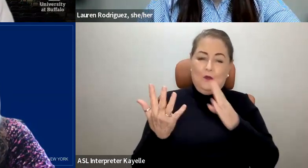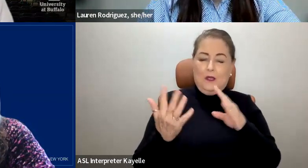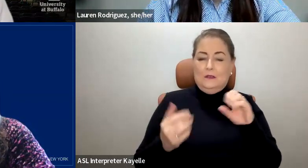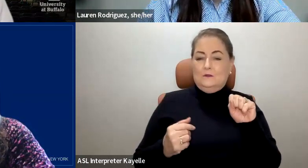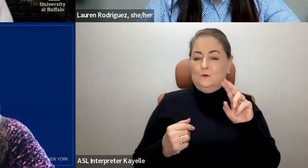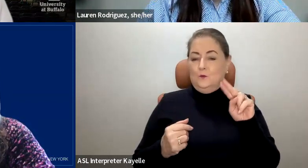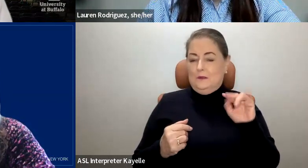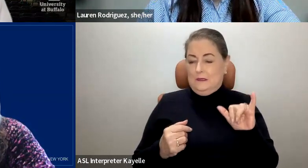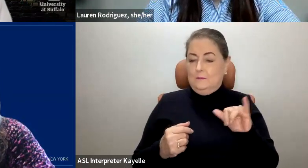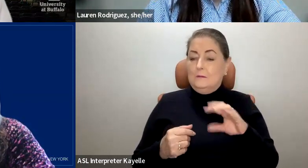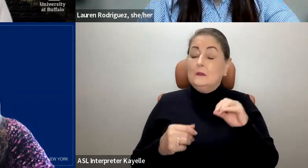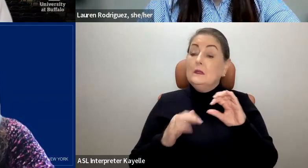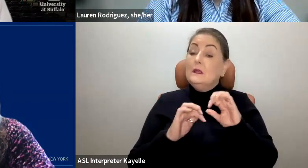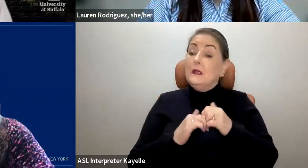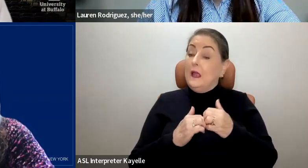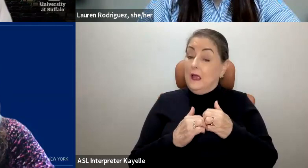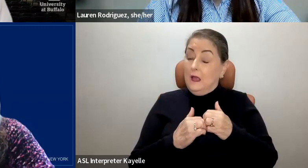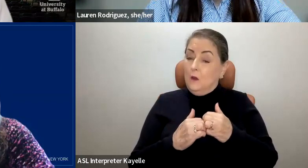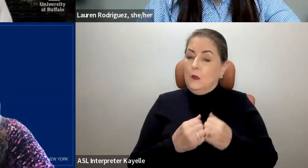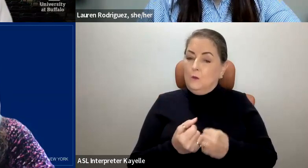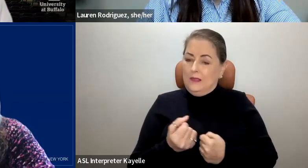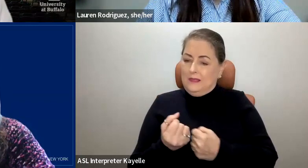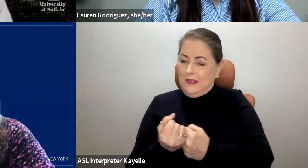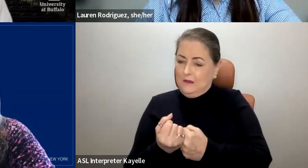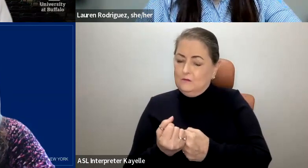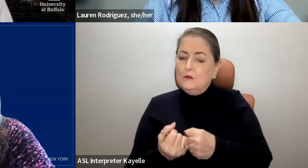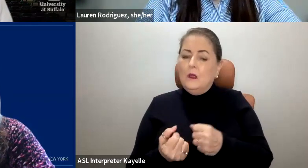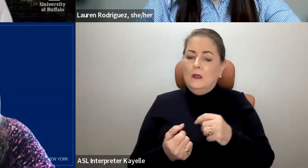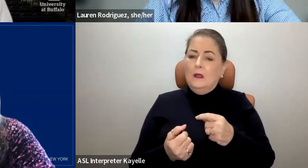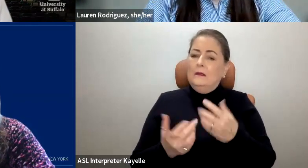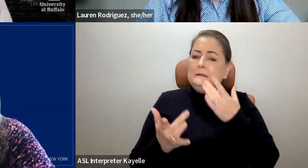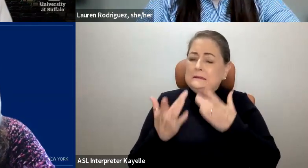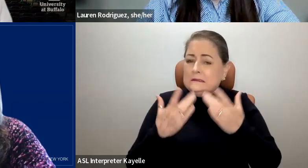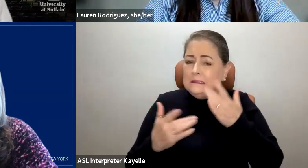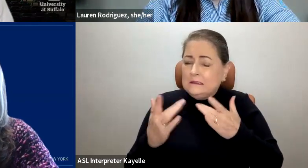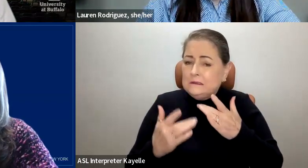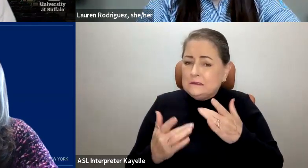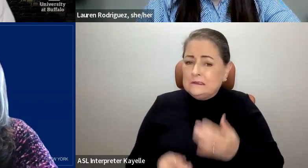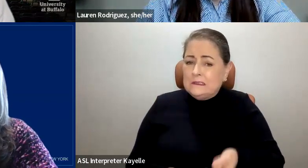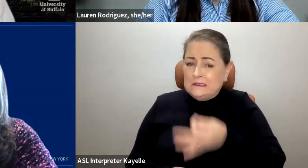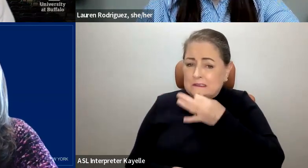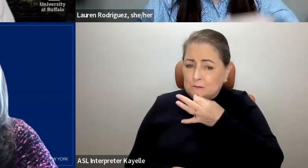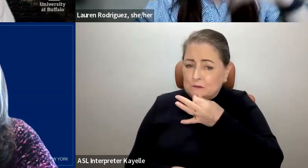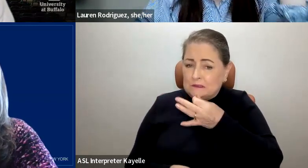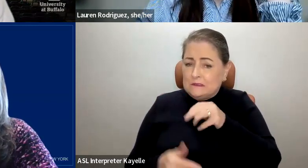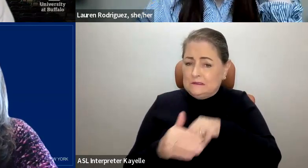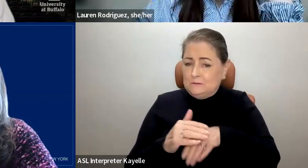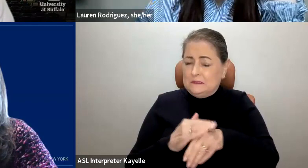this will allow us to do is leverage the relatively scarce accessibility expertise, especially on smaller campuses,